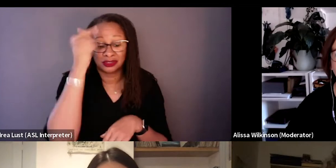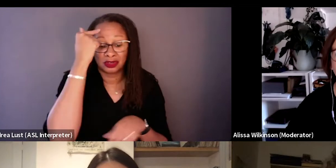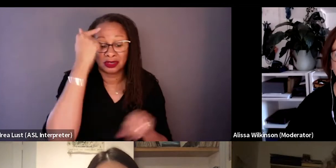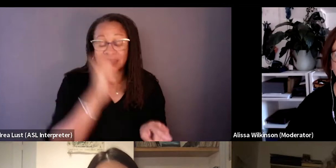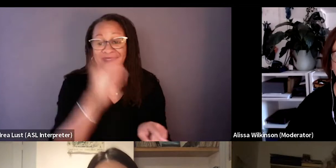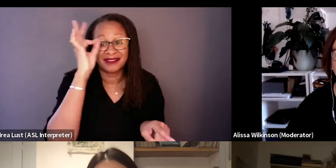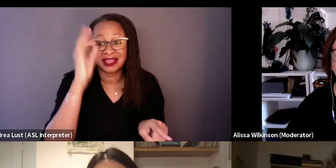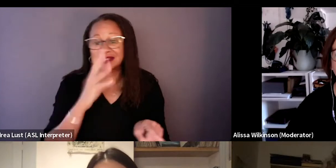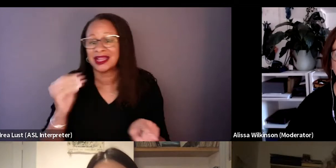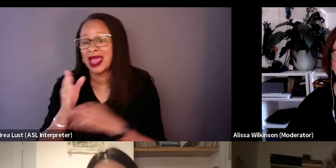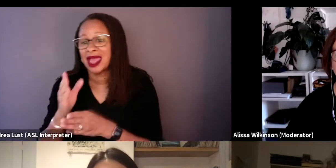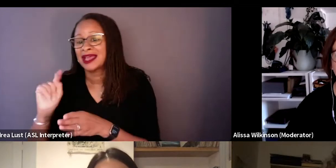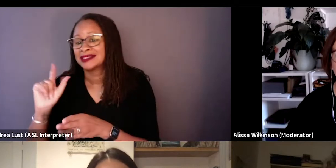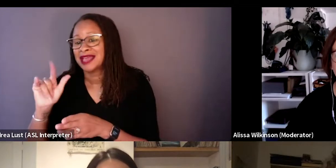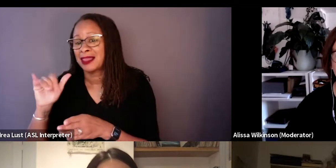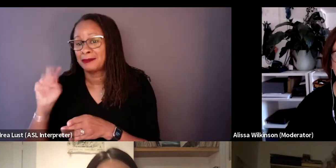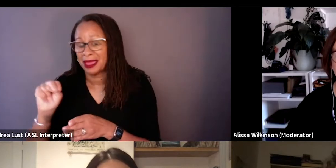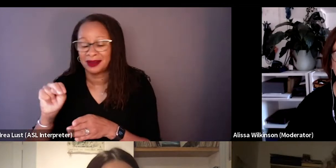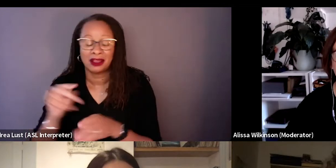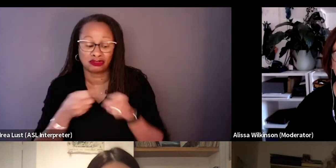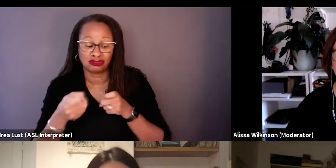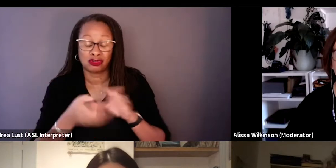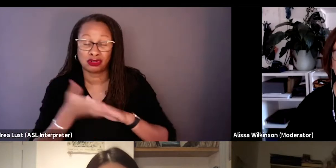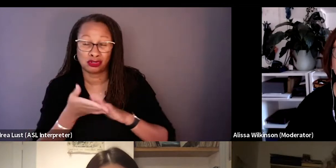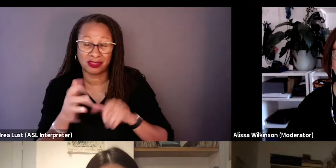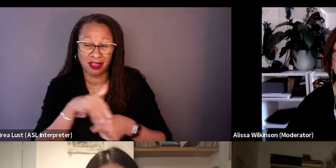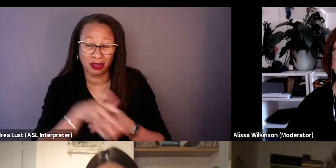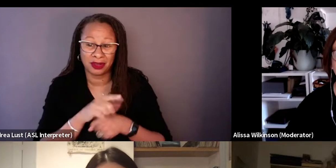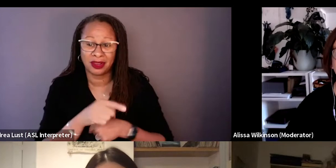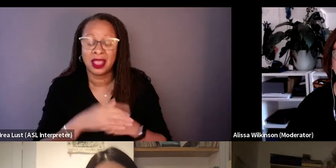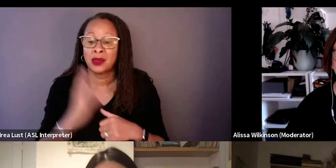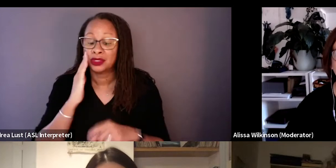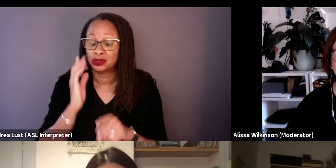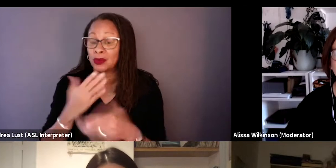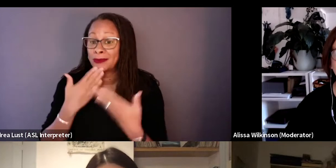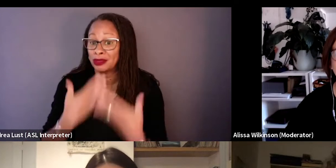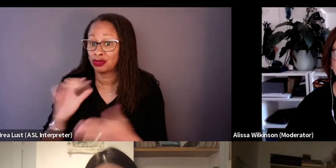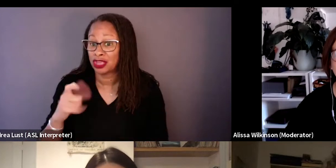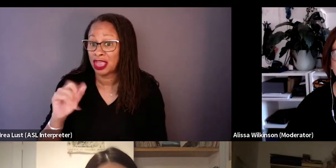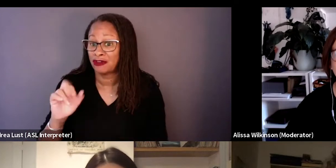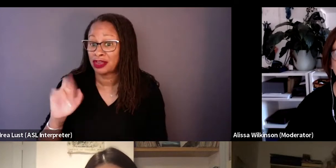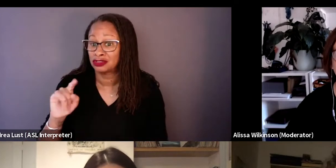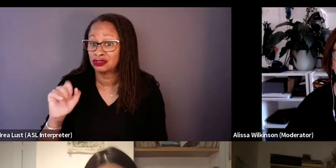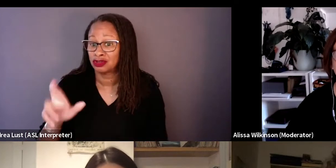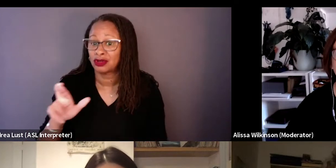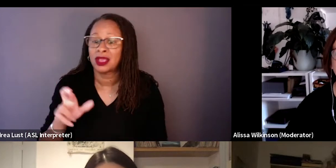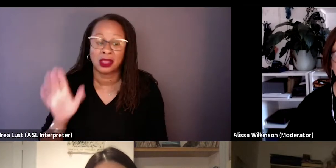So we knew that she will be a good character. We contacted her and she was happy about it.